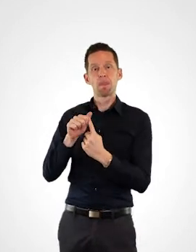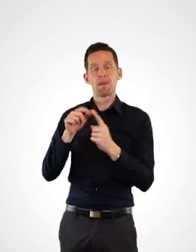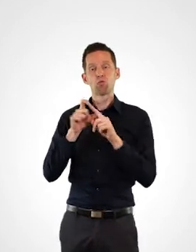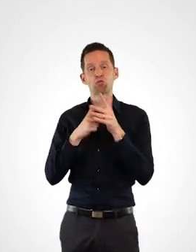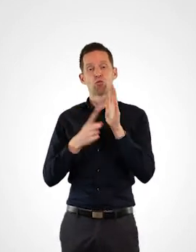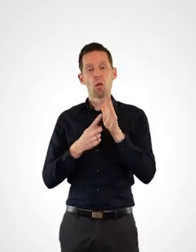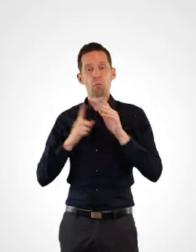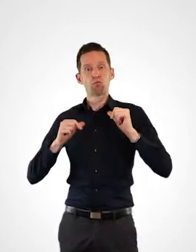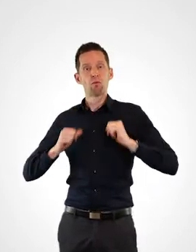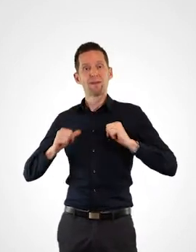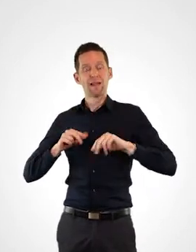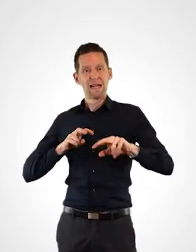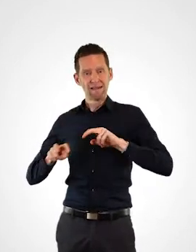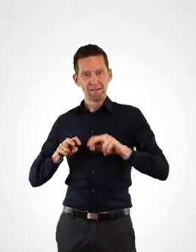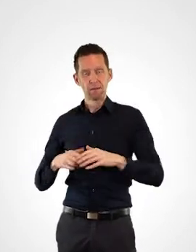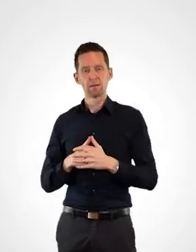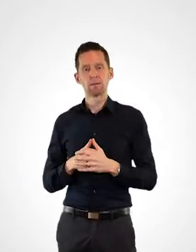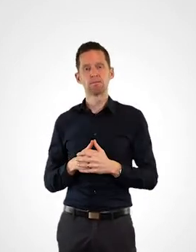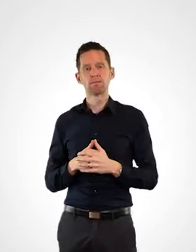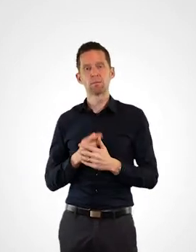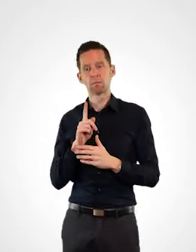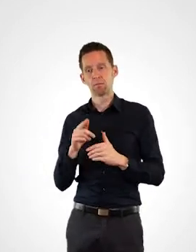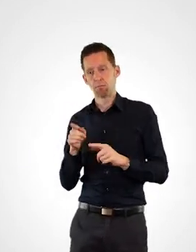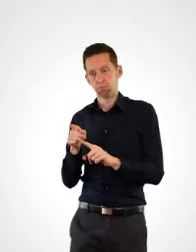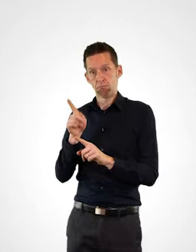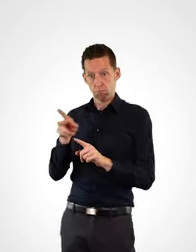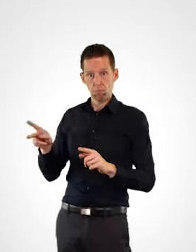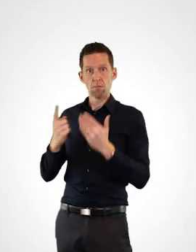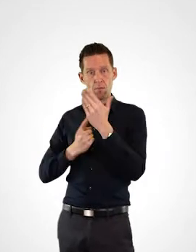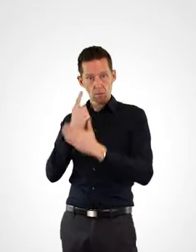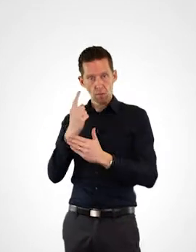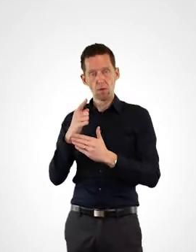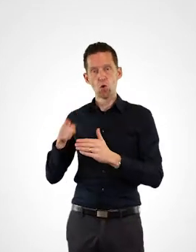So now the drill and practice activities provide repeated opportunities